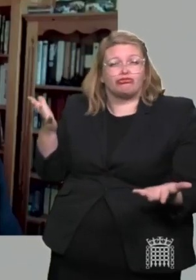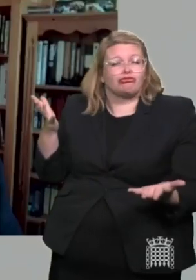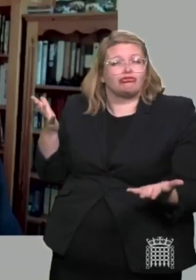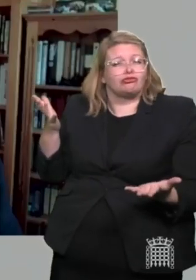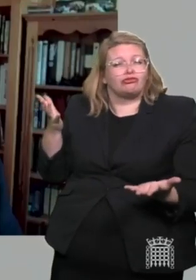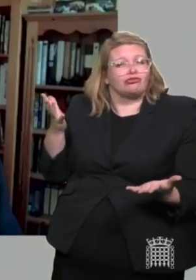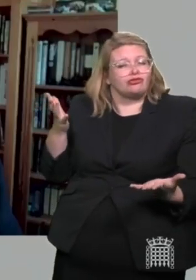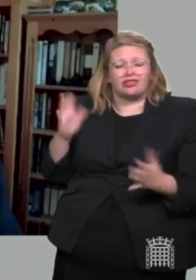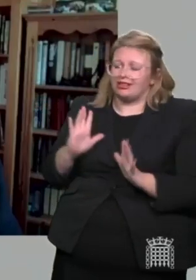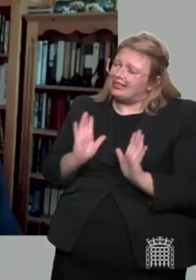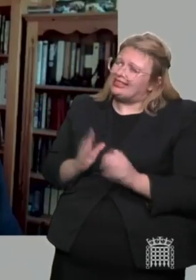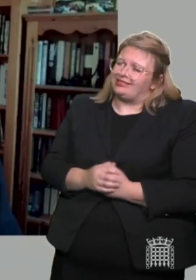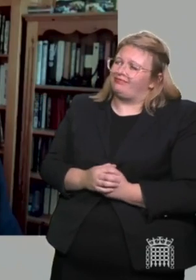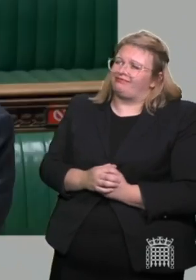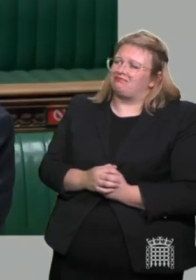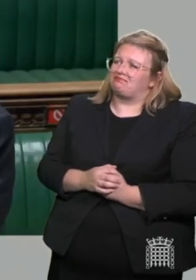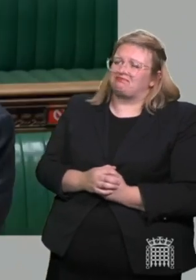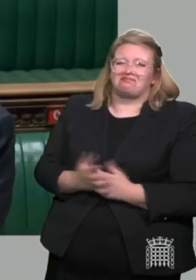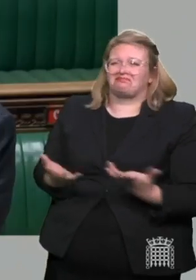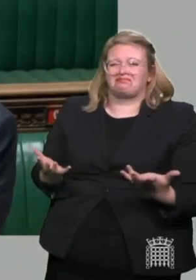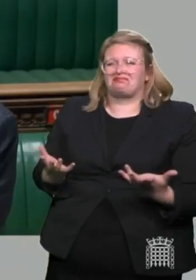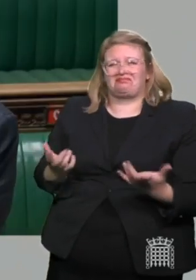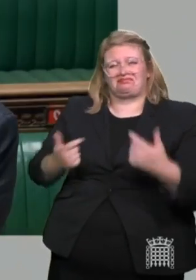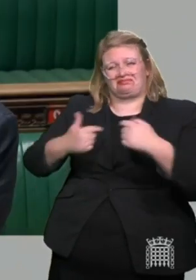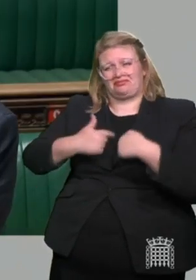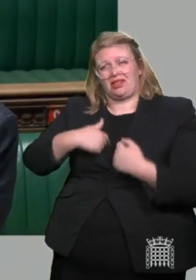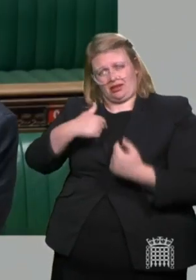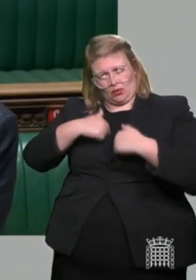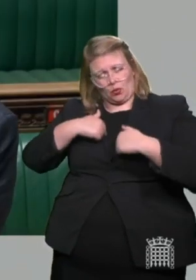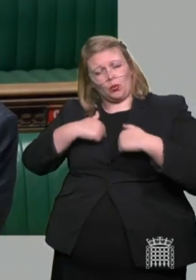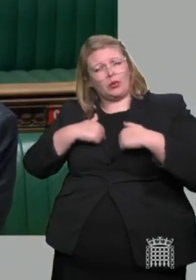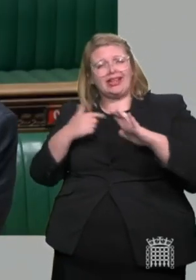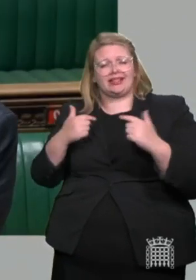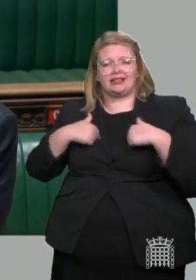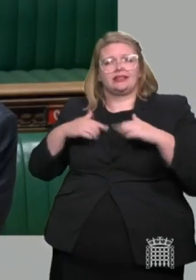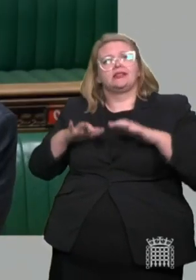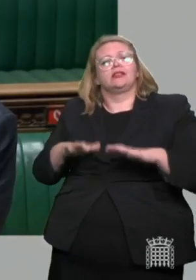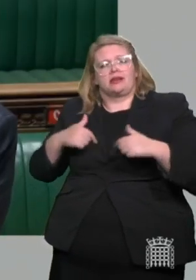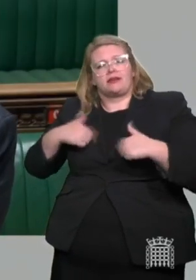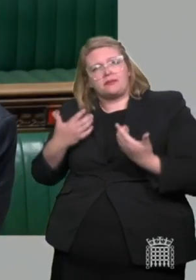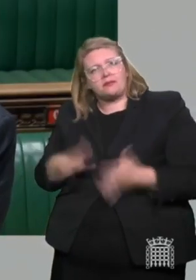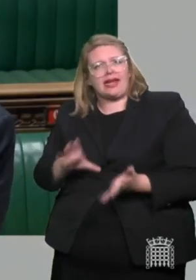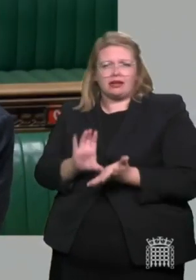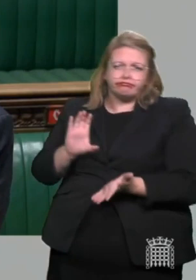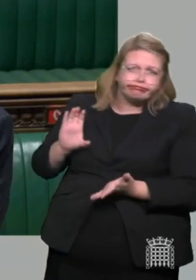The only thing I will say is that it is thanks to our investment in policing that